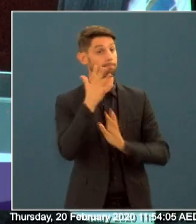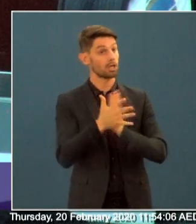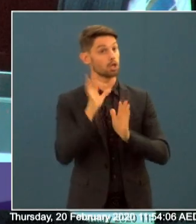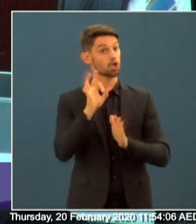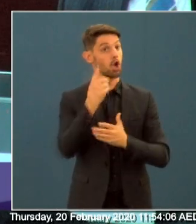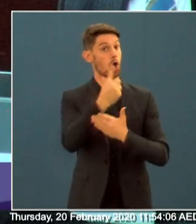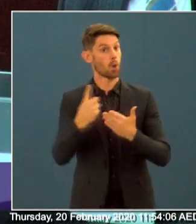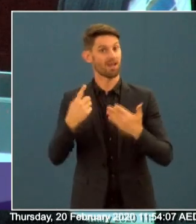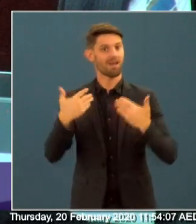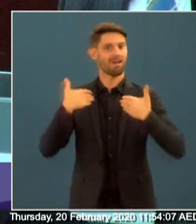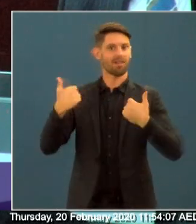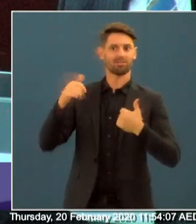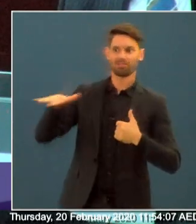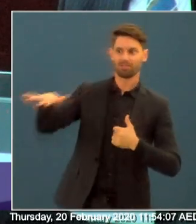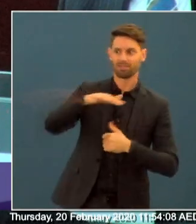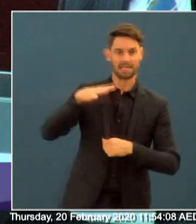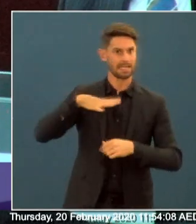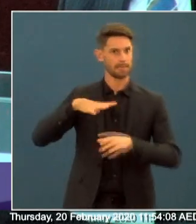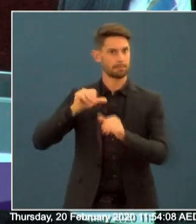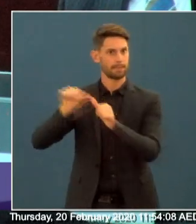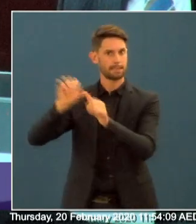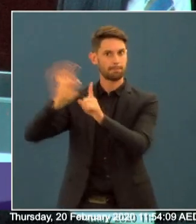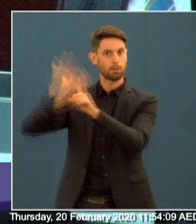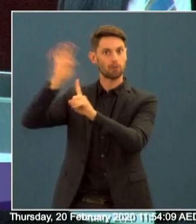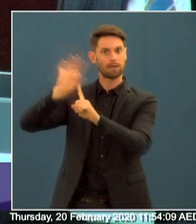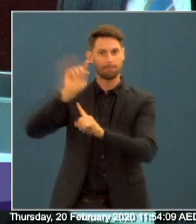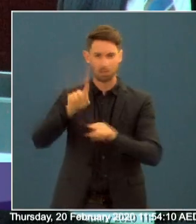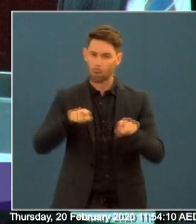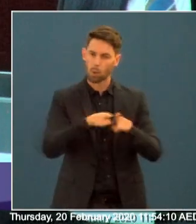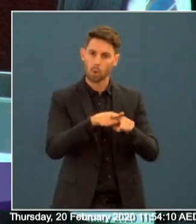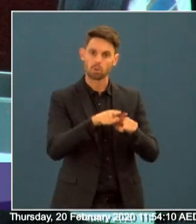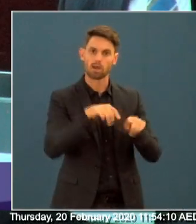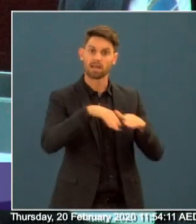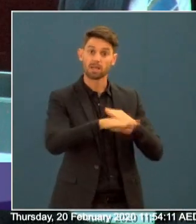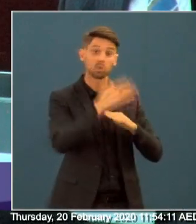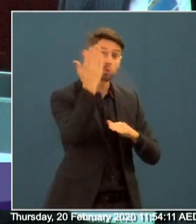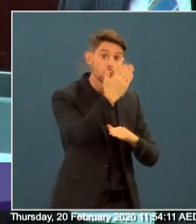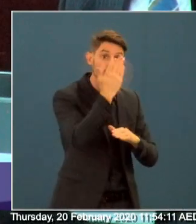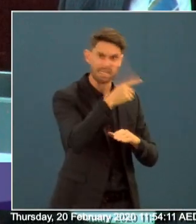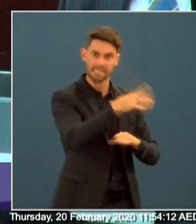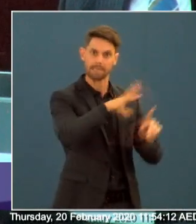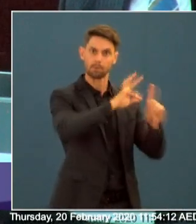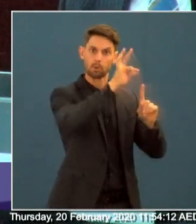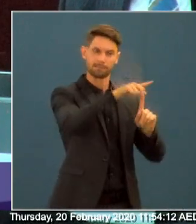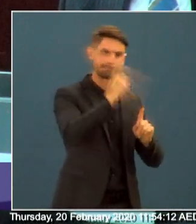but also to any area where we might find children in a school setting or otherwise, for example?